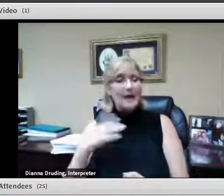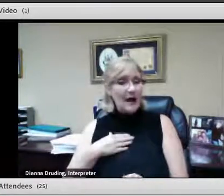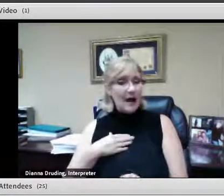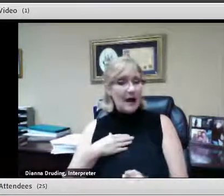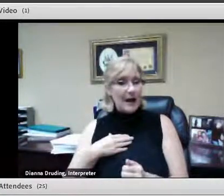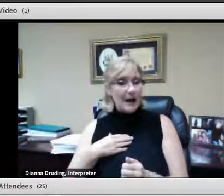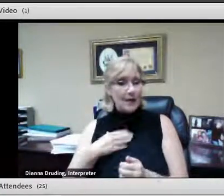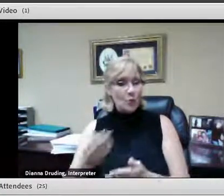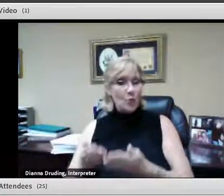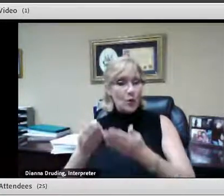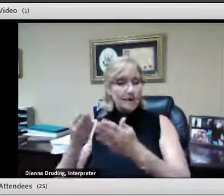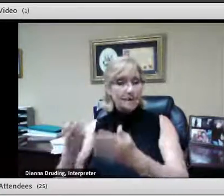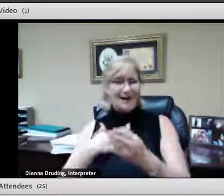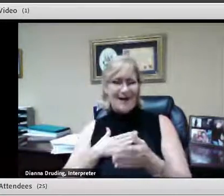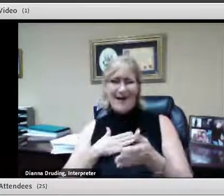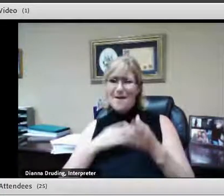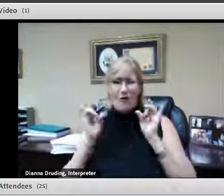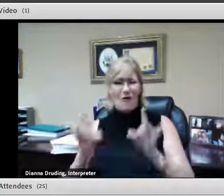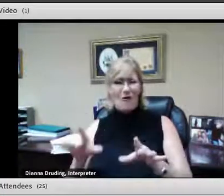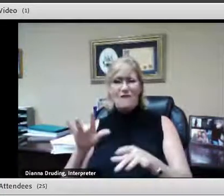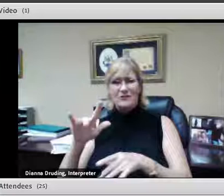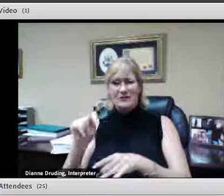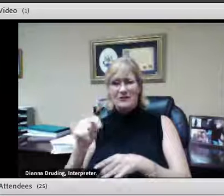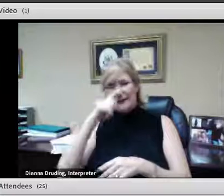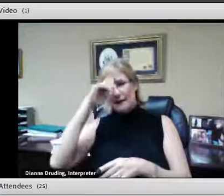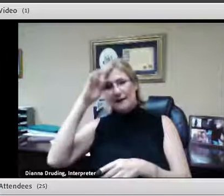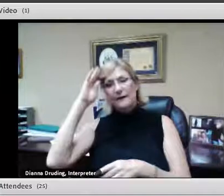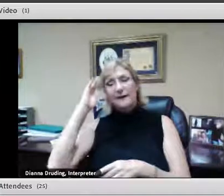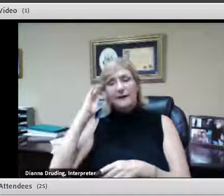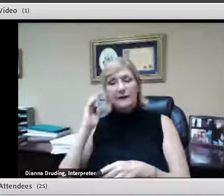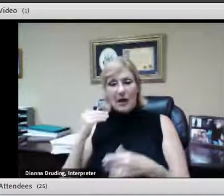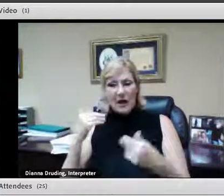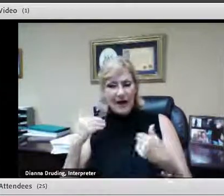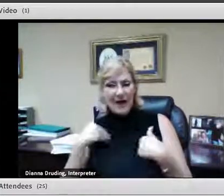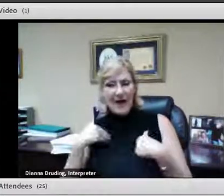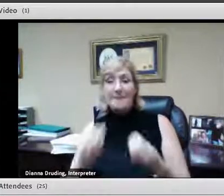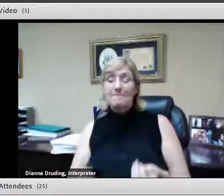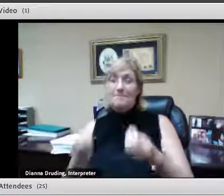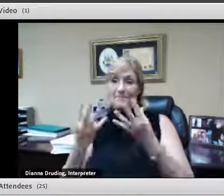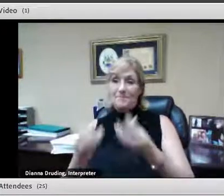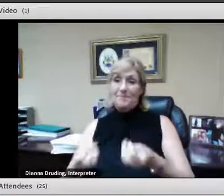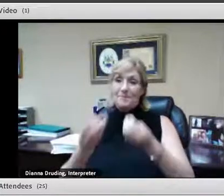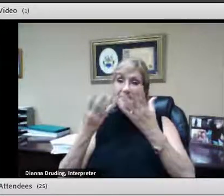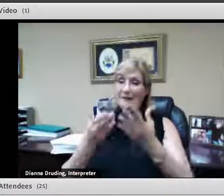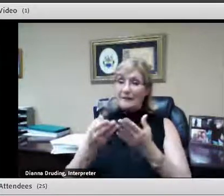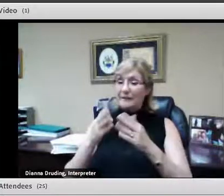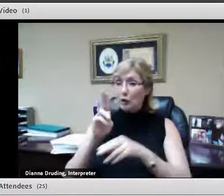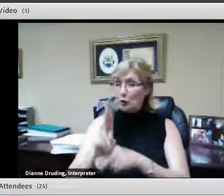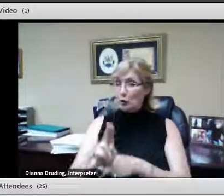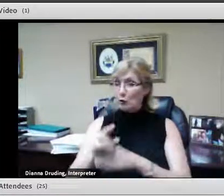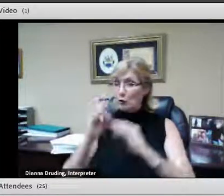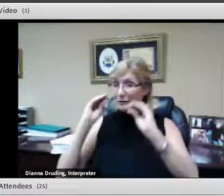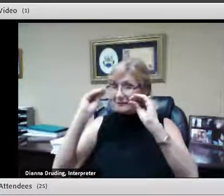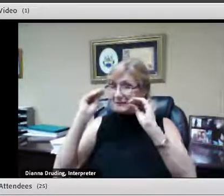I'm awful at it, but it really has just a ton, a ton of uses to teach so many different things about science